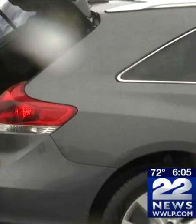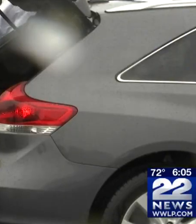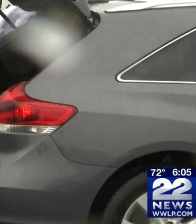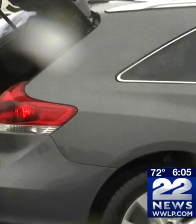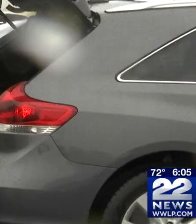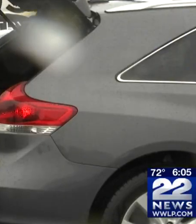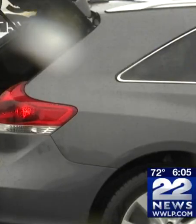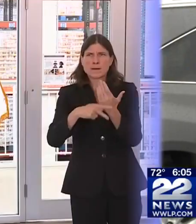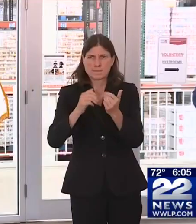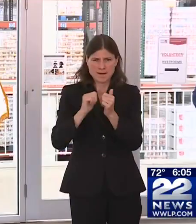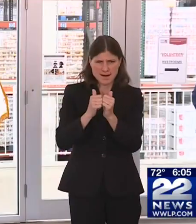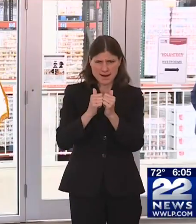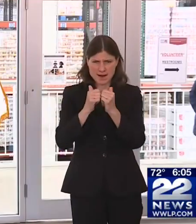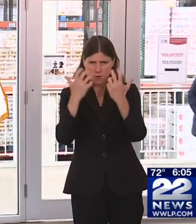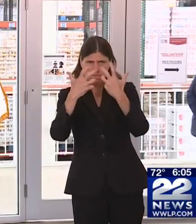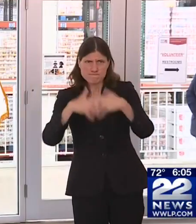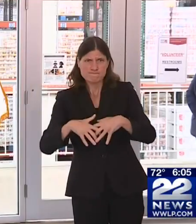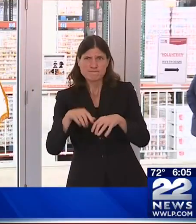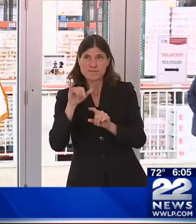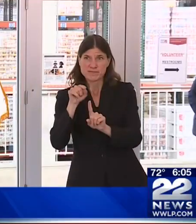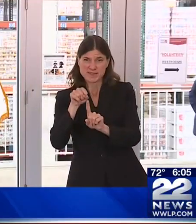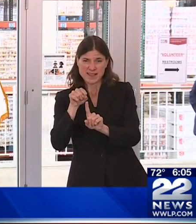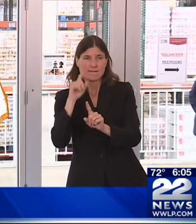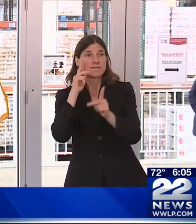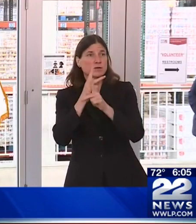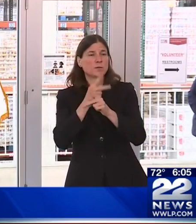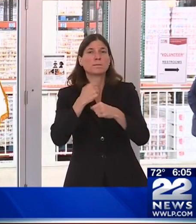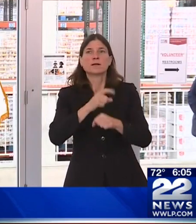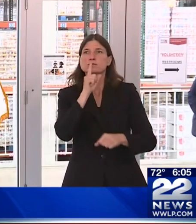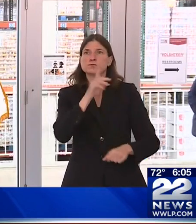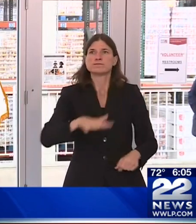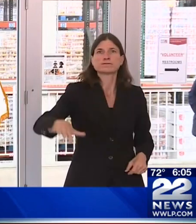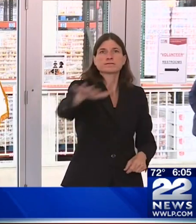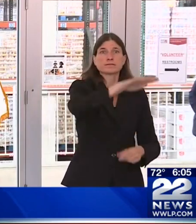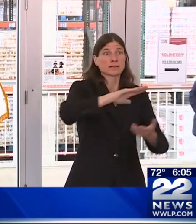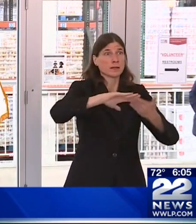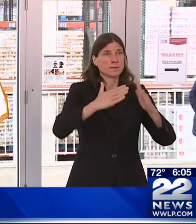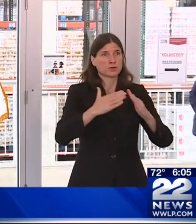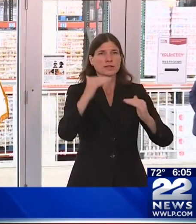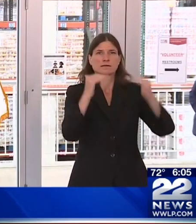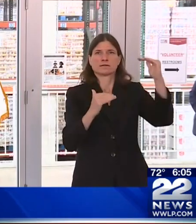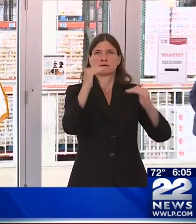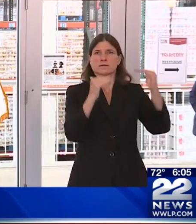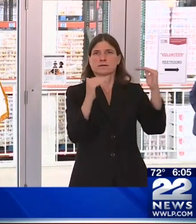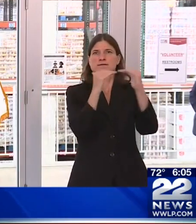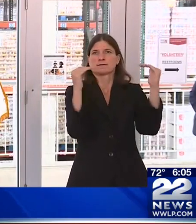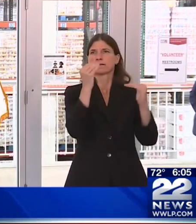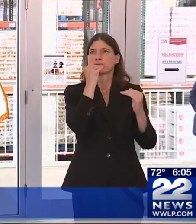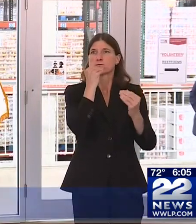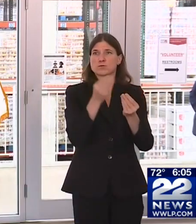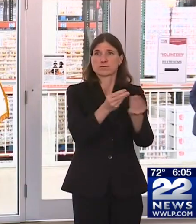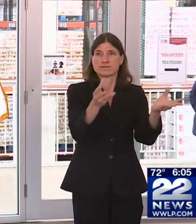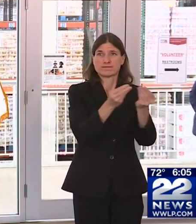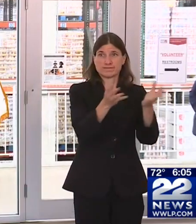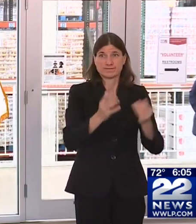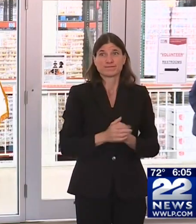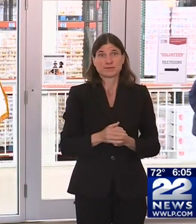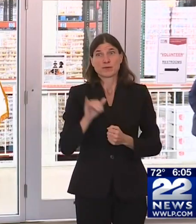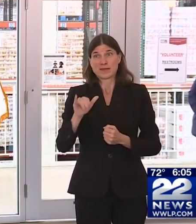DRAMATIC BOOST IN FUNDING. TODAY WE'RE HERE TO ANNOUNCE THAT THE ADMINISTRATION HAS OPENED APPLICATIONS FOR THAT GRANT